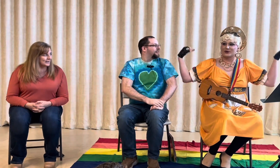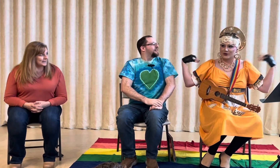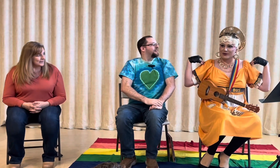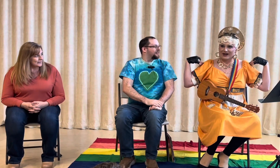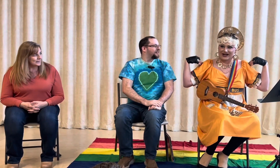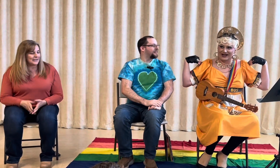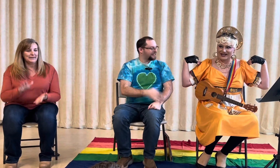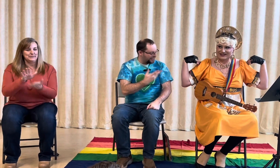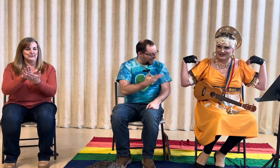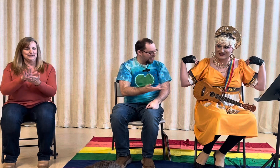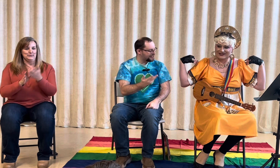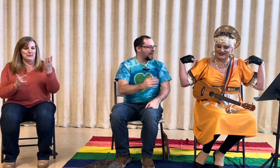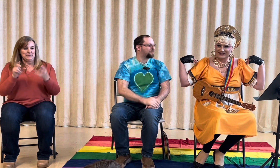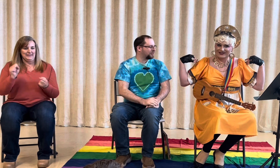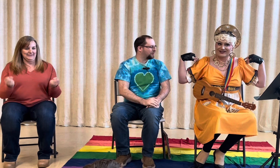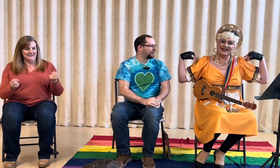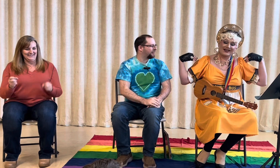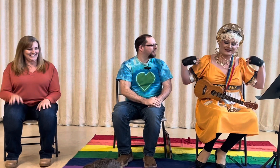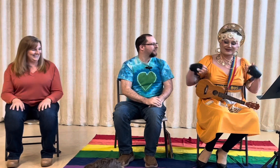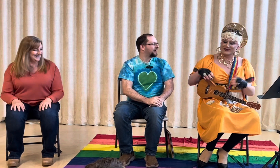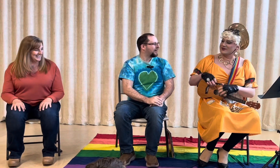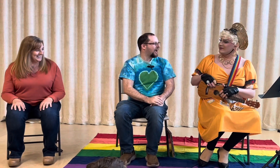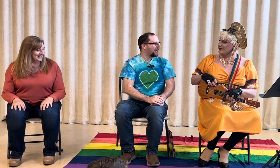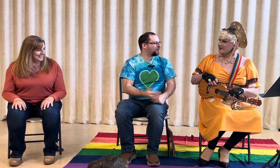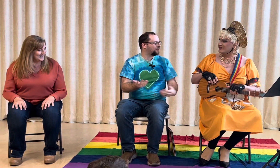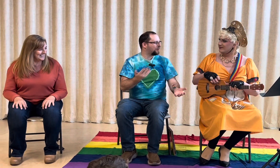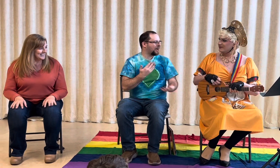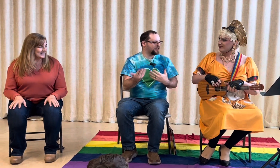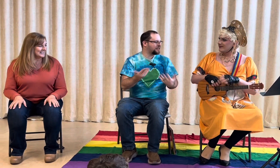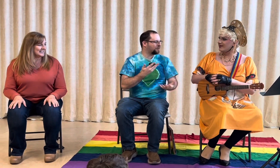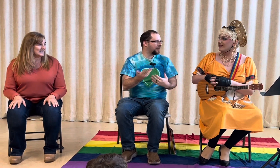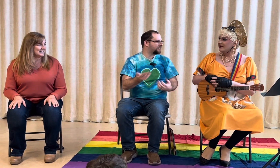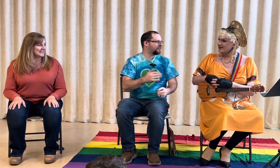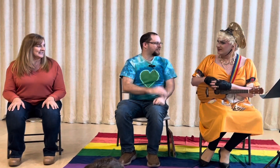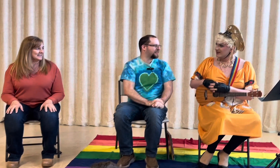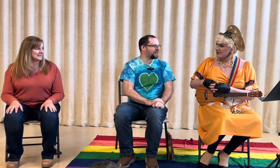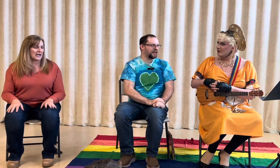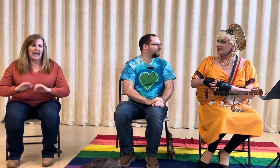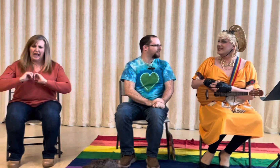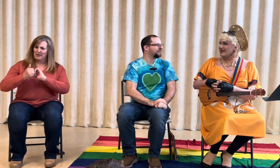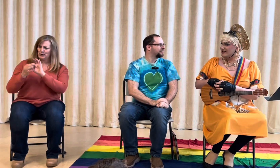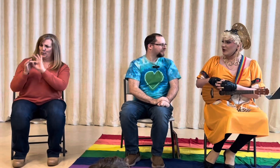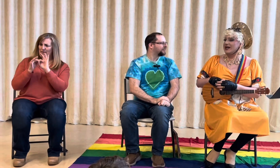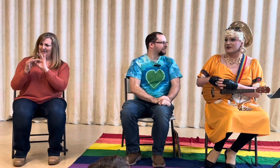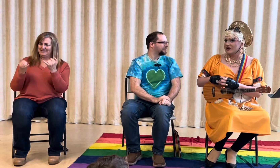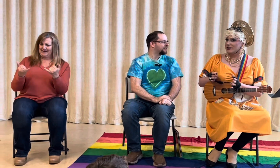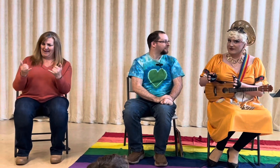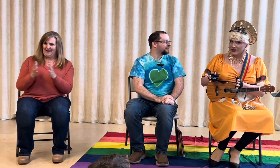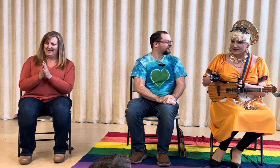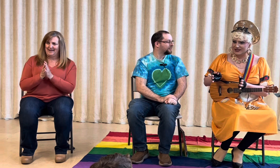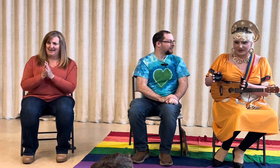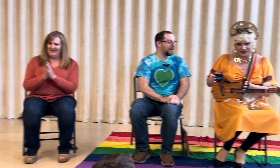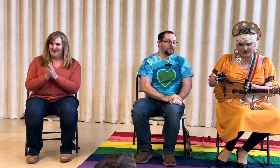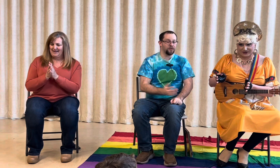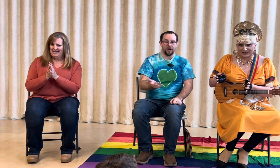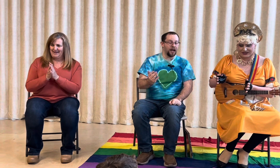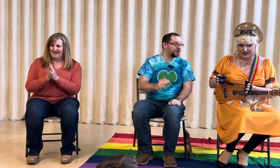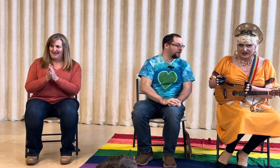school bus... AARON: Yes, absolutely. How does that relate to today? CALI: Well, today? Okay, so... I don't know if you know this. I mean, do you know this? AARON: I don't know, I don't know